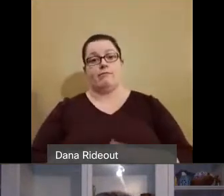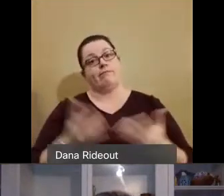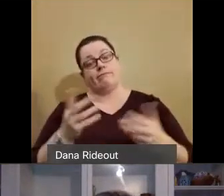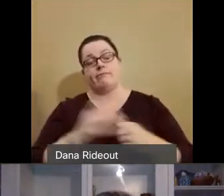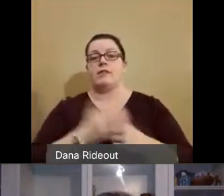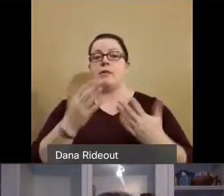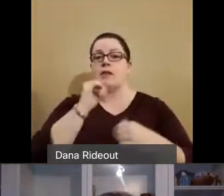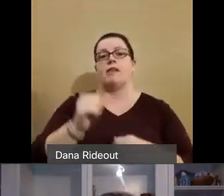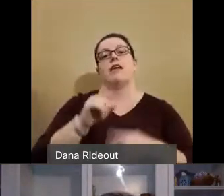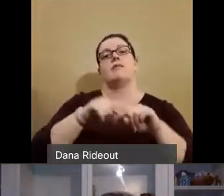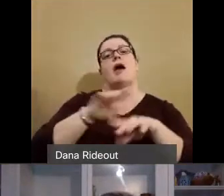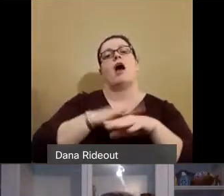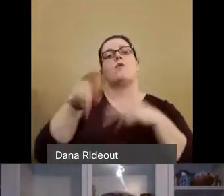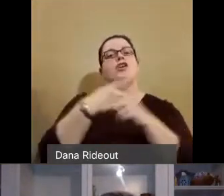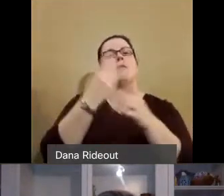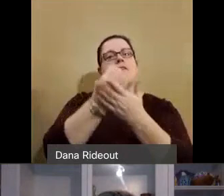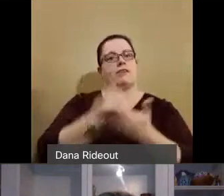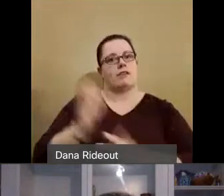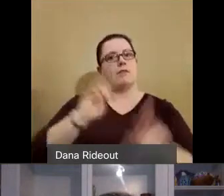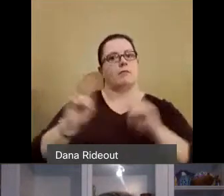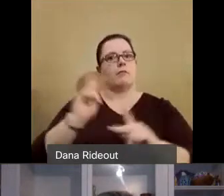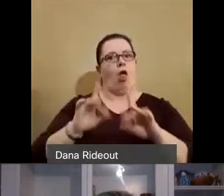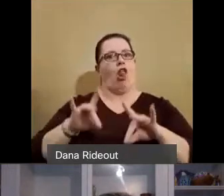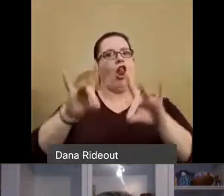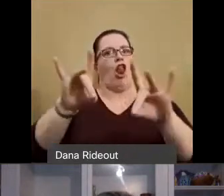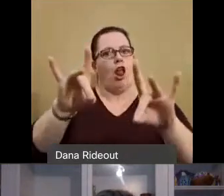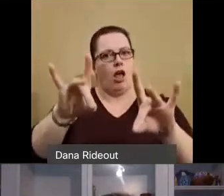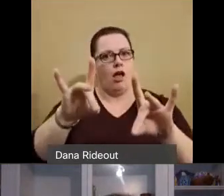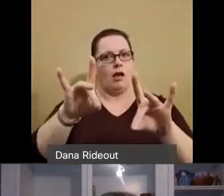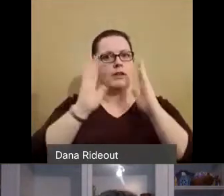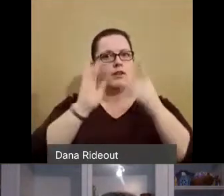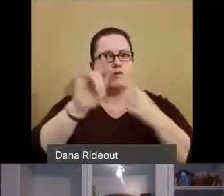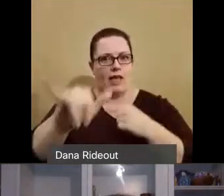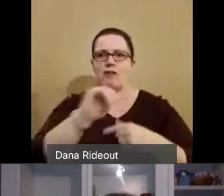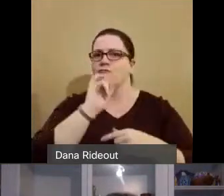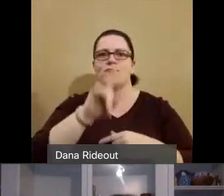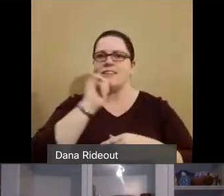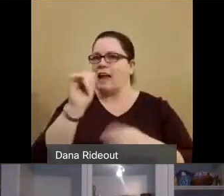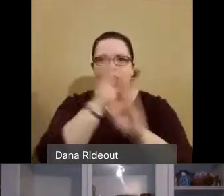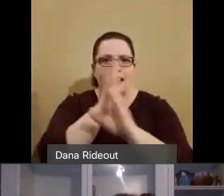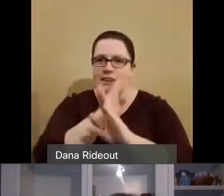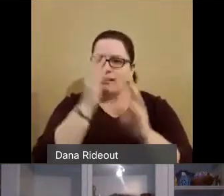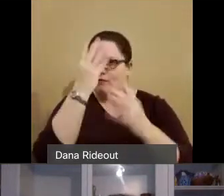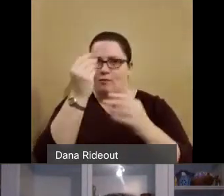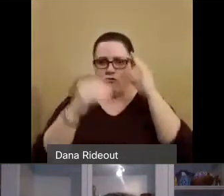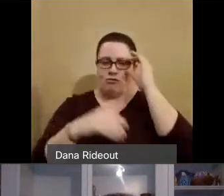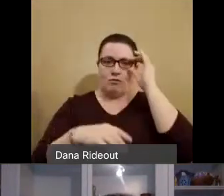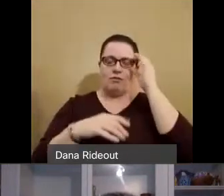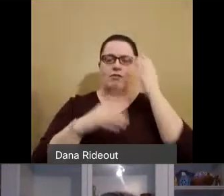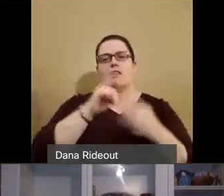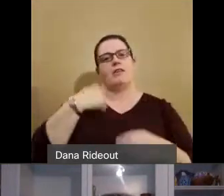People pick up on that, right? This is not hidden. This is not sort of hidden chest I think, are implicitly understanding that that's happening.